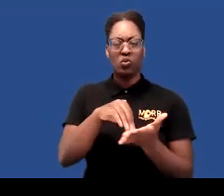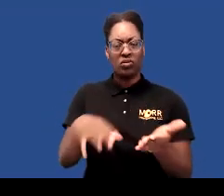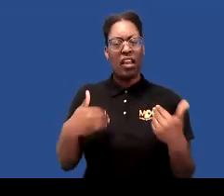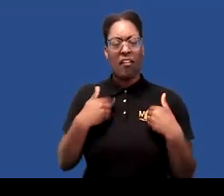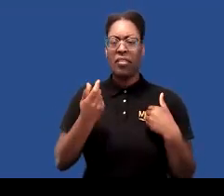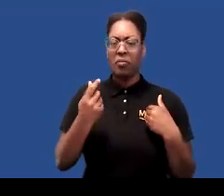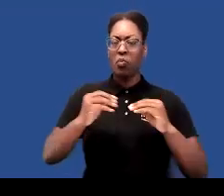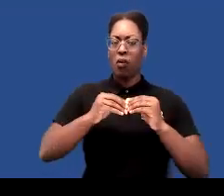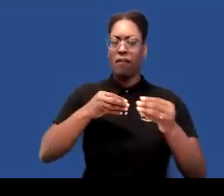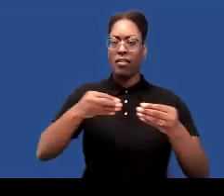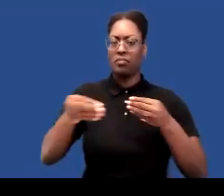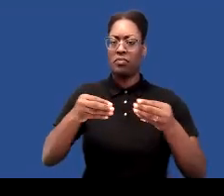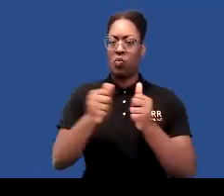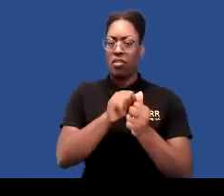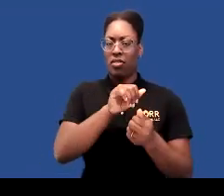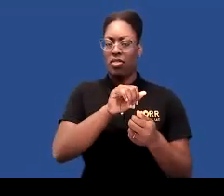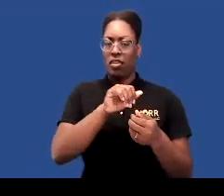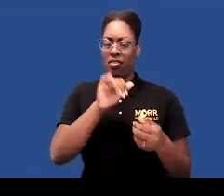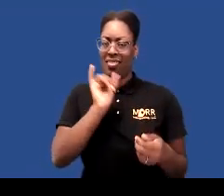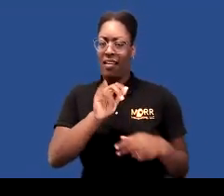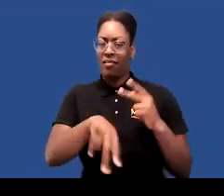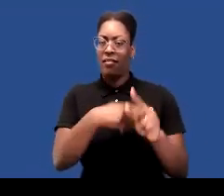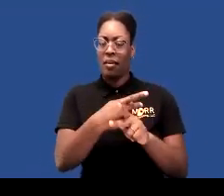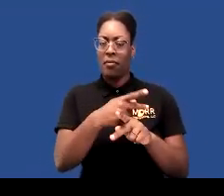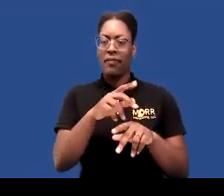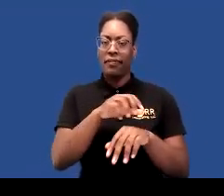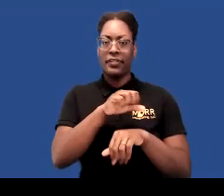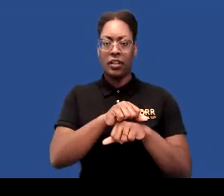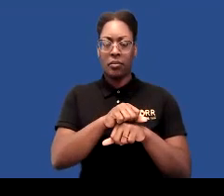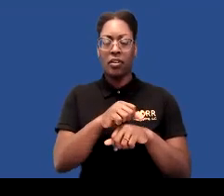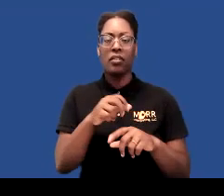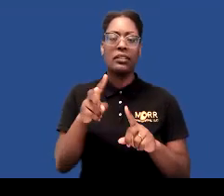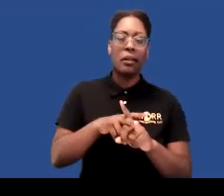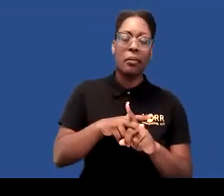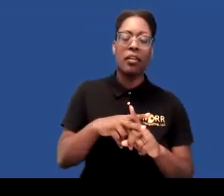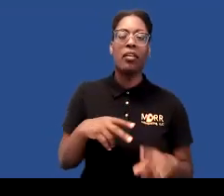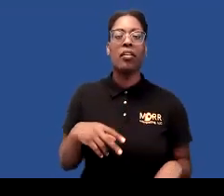in terms of how they conducted those assignments. So flexibility in terms of grammar and diction